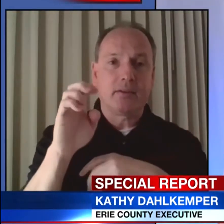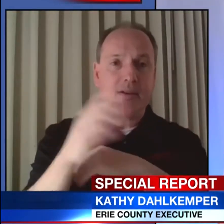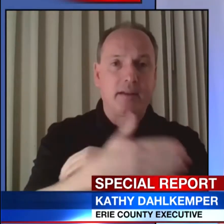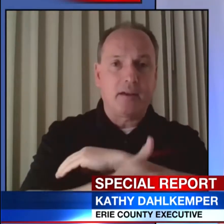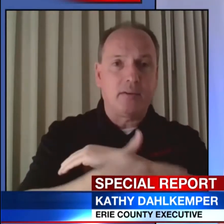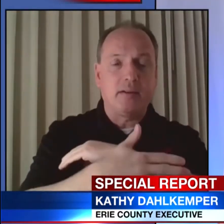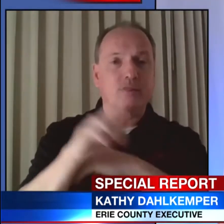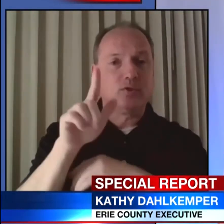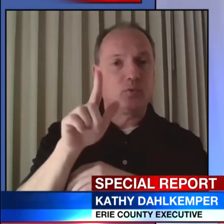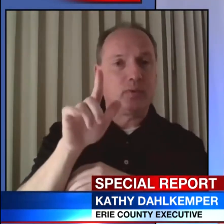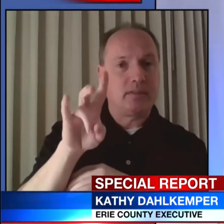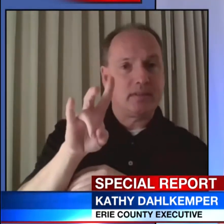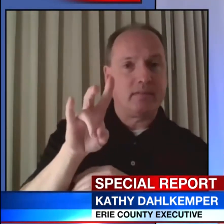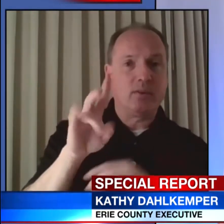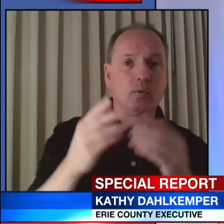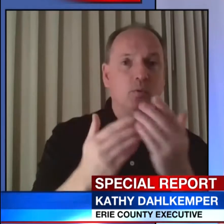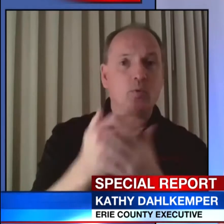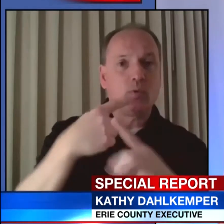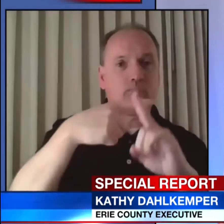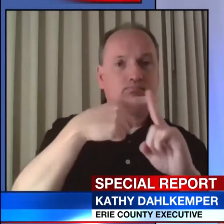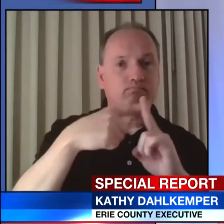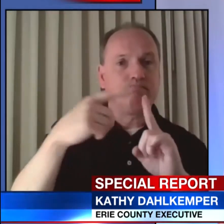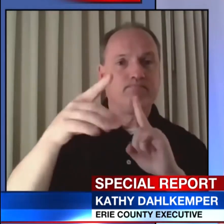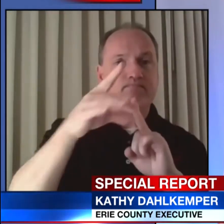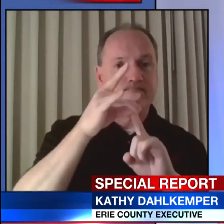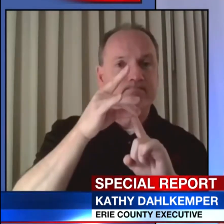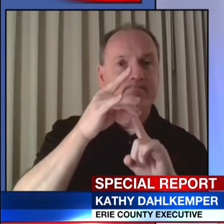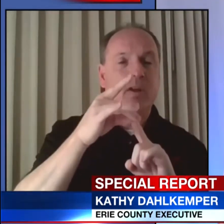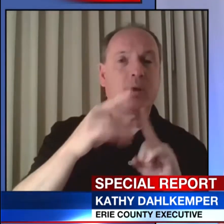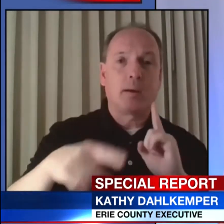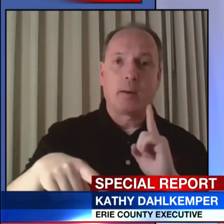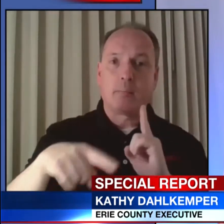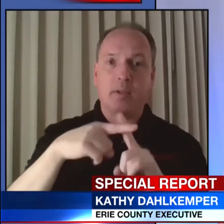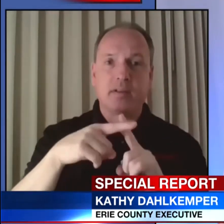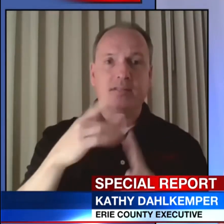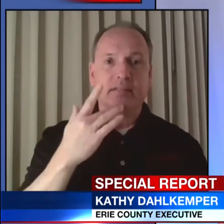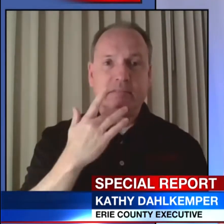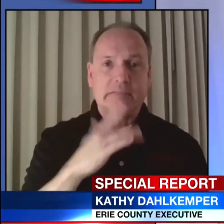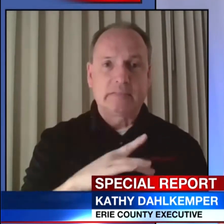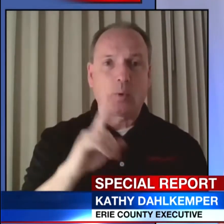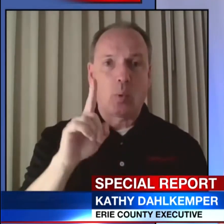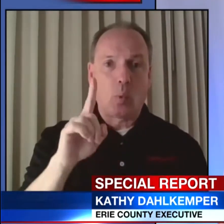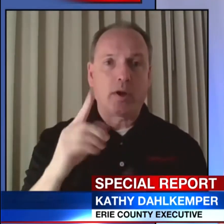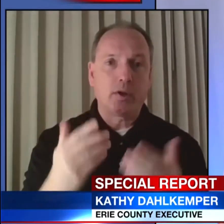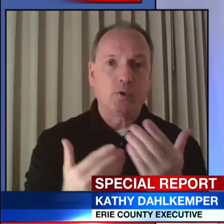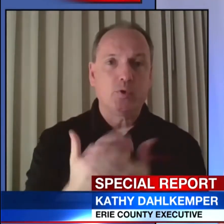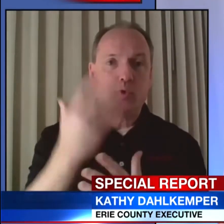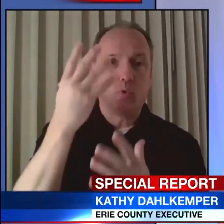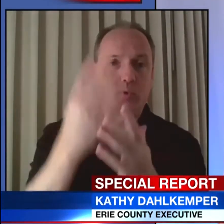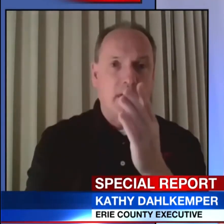EMERGENCY RENTAL ASSIST PROGRAM. WE HAVE 27 CASES OF